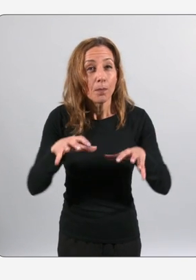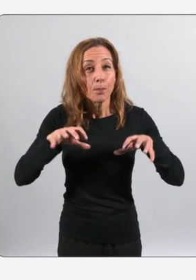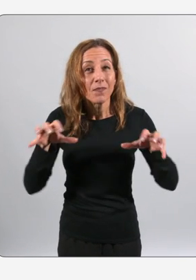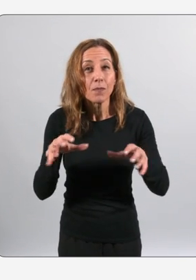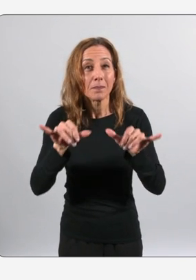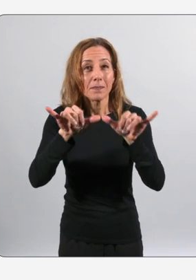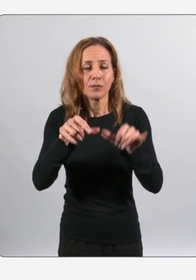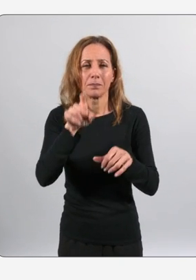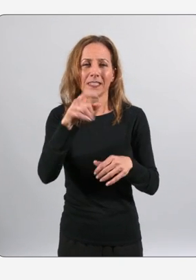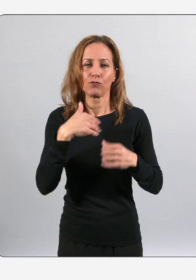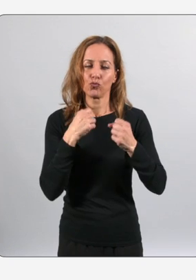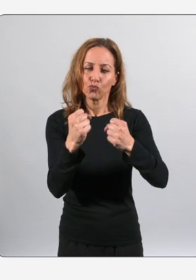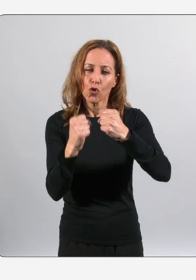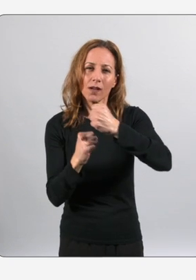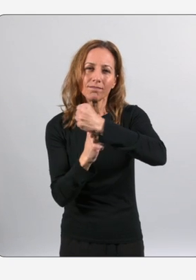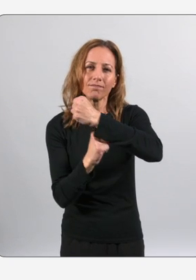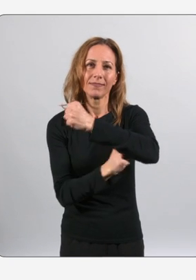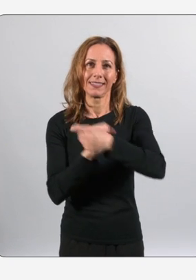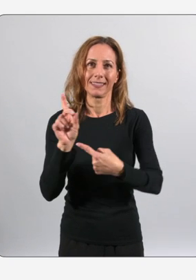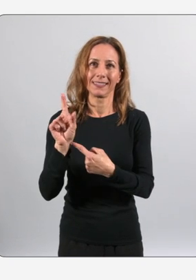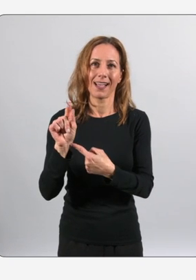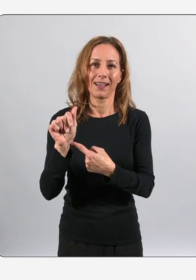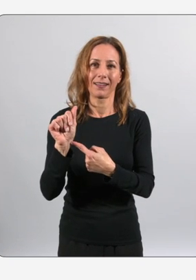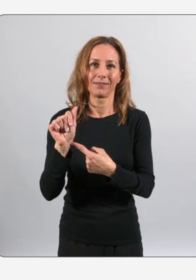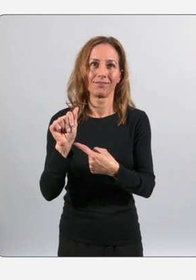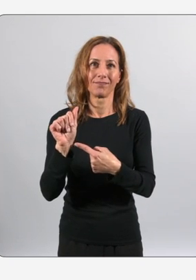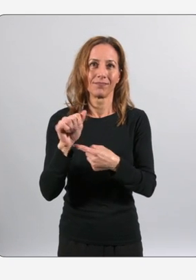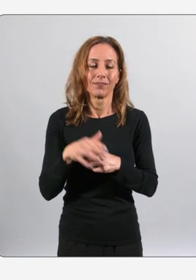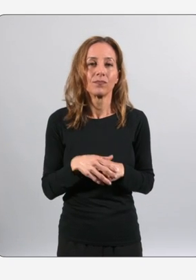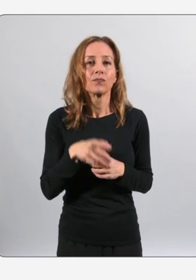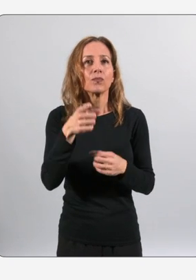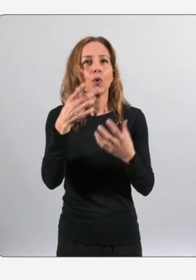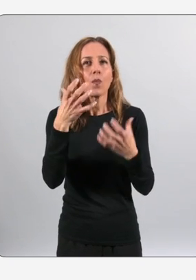You want to ensure that the AI optimizes for your specific use case.